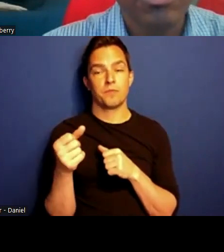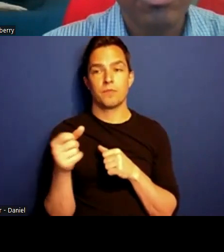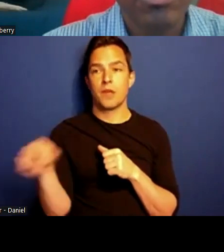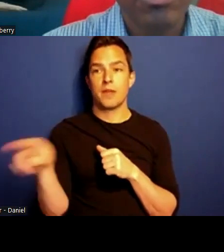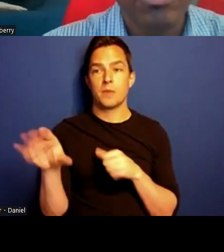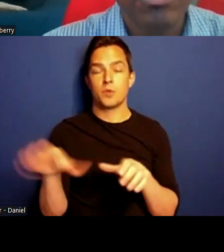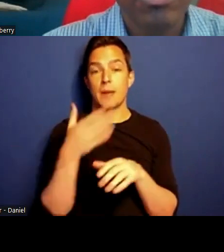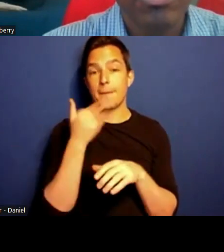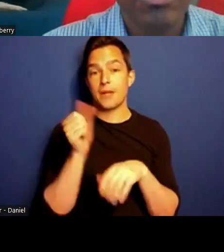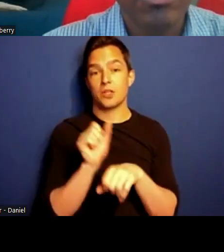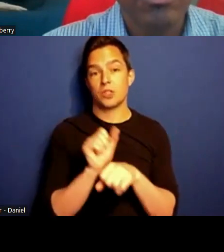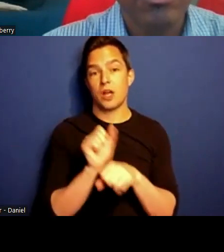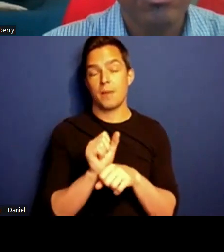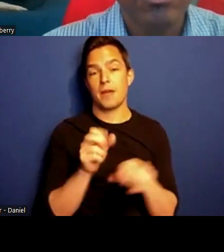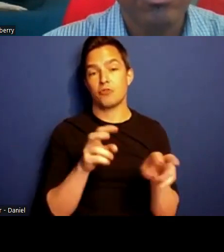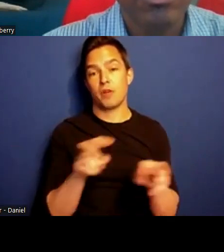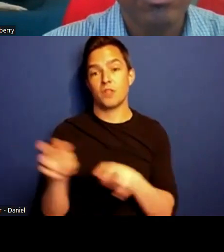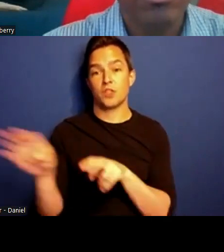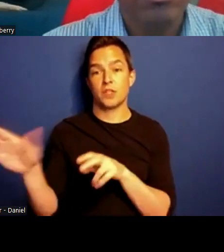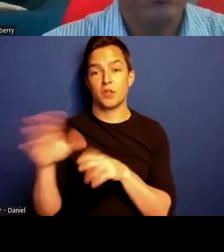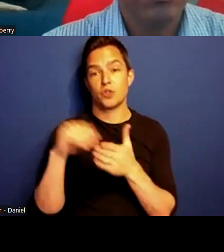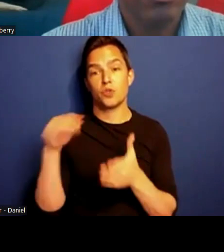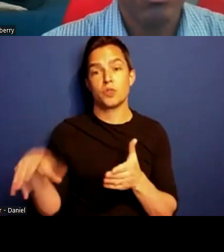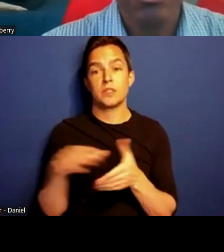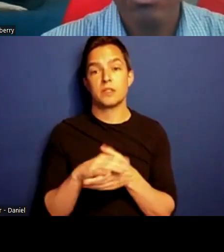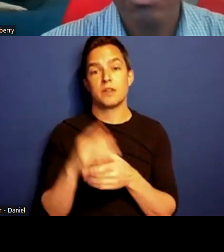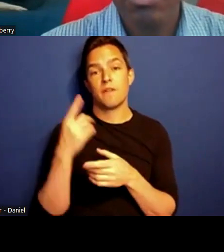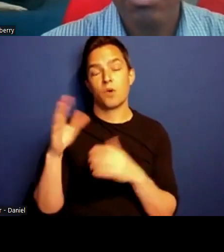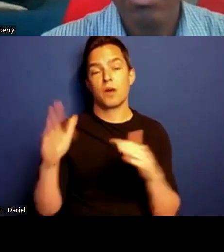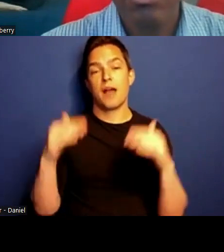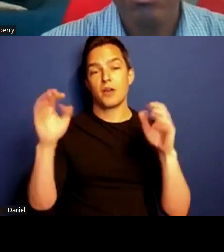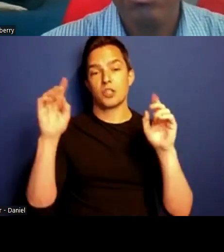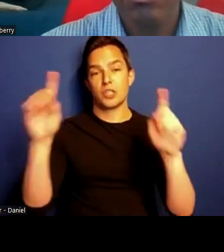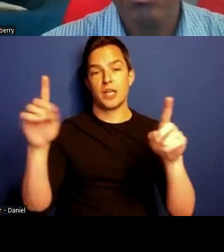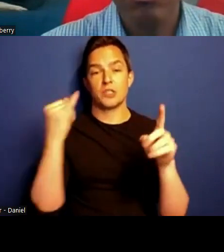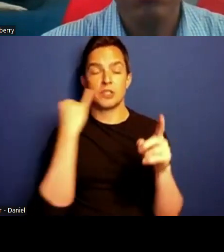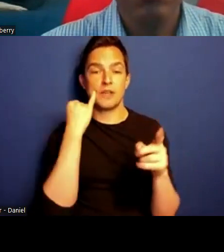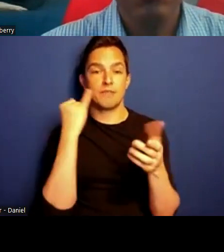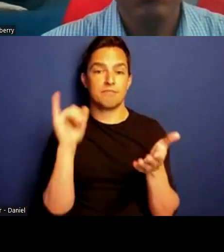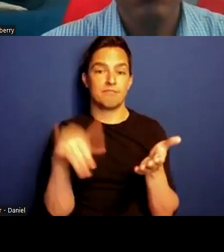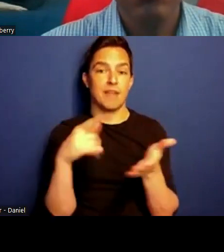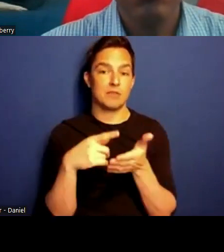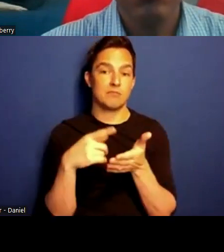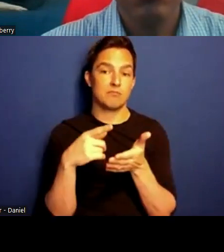like transitioning their students for higher education if that's what they want to do.